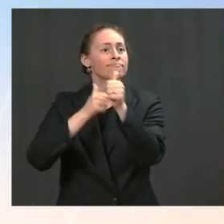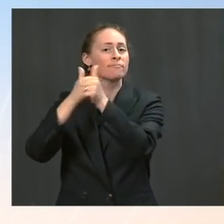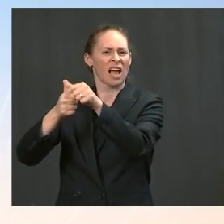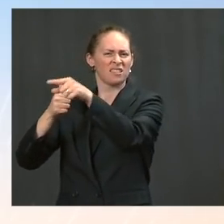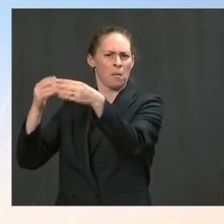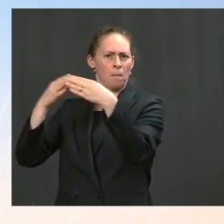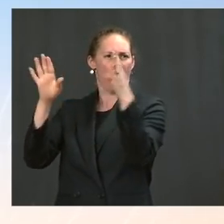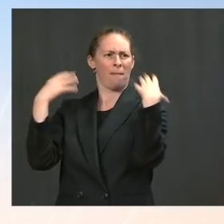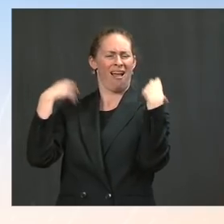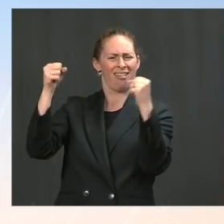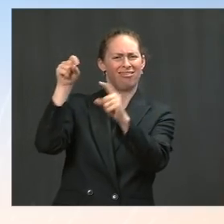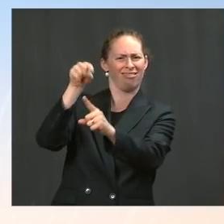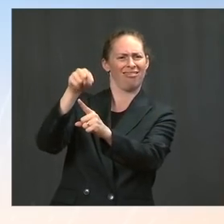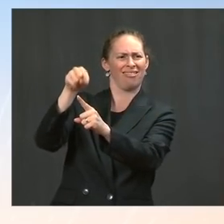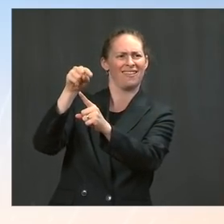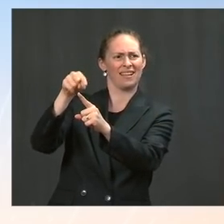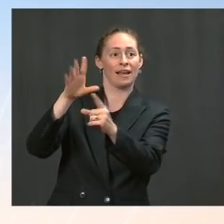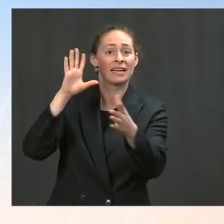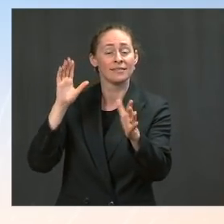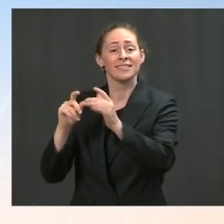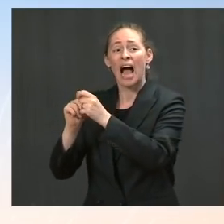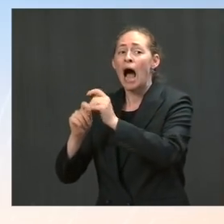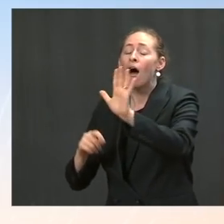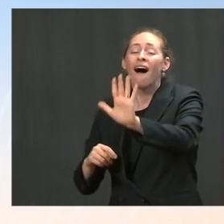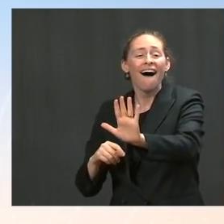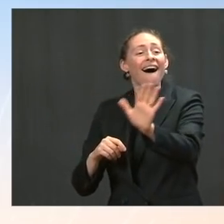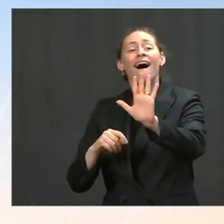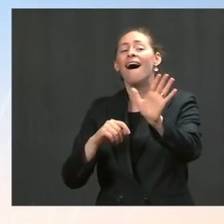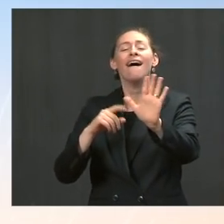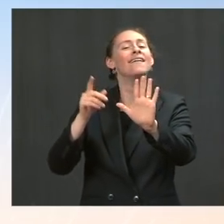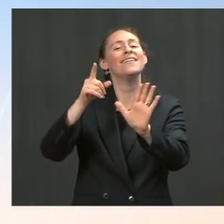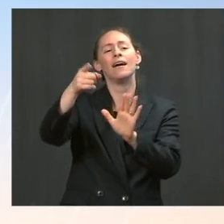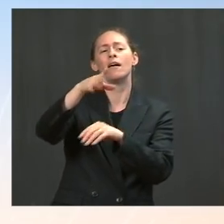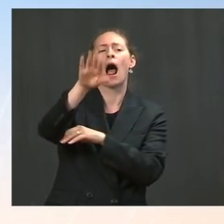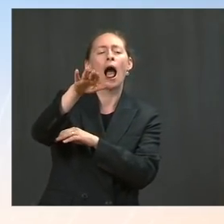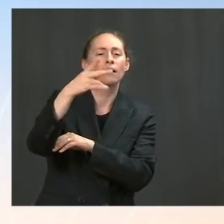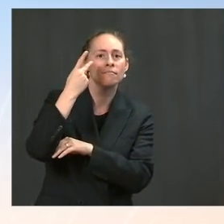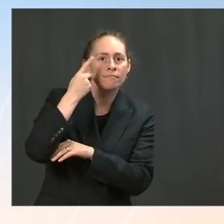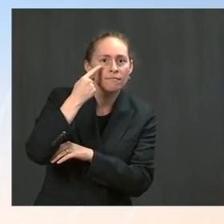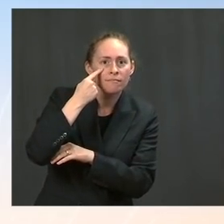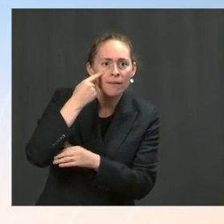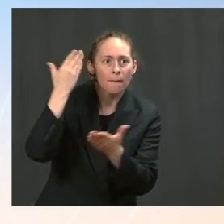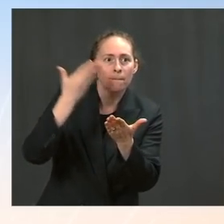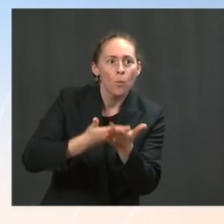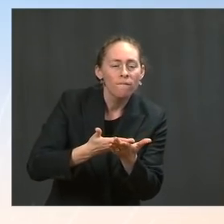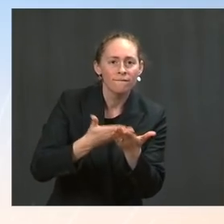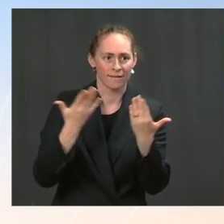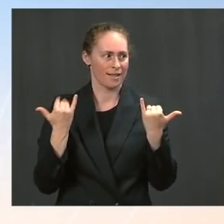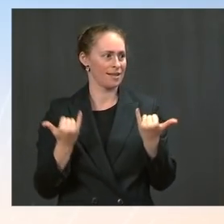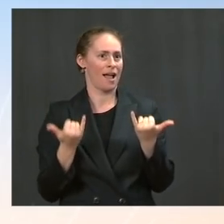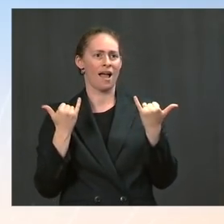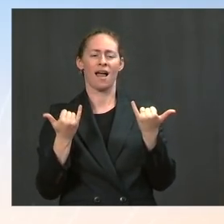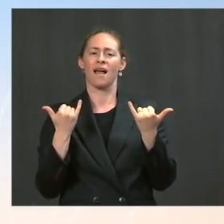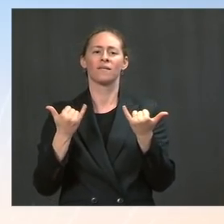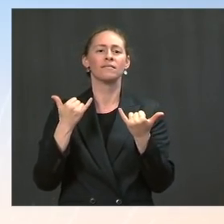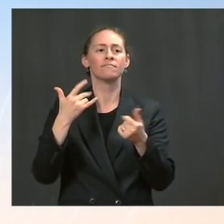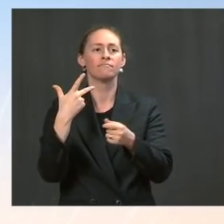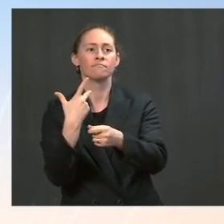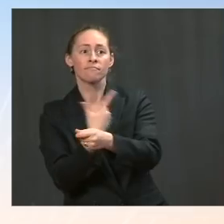The Press: Exactly -- Ms. Psaki: I have never seen any data to suggest that -- that the vaccines cause infertility.